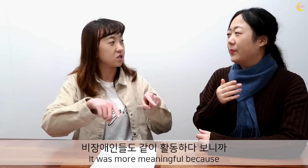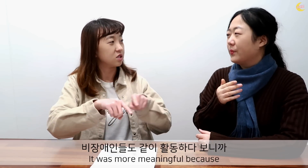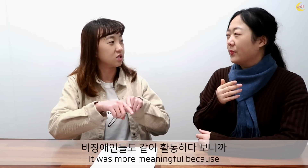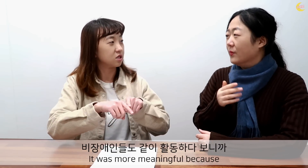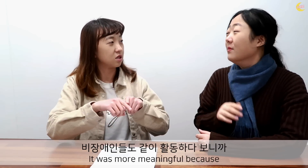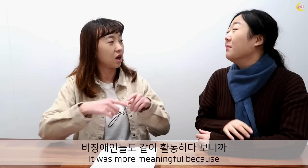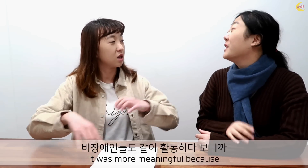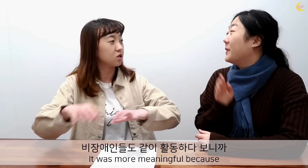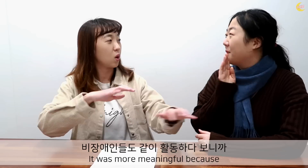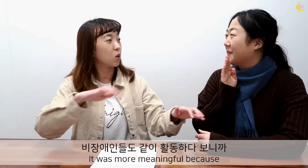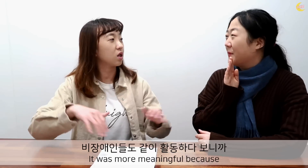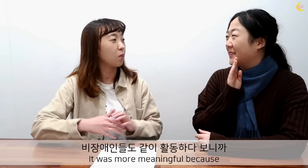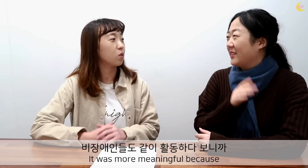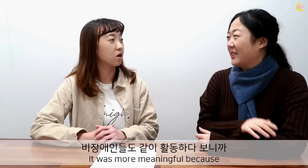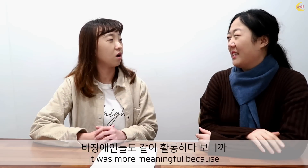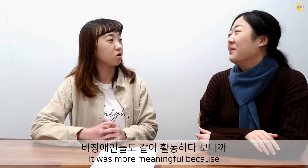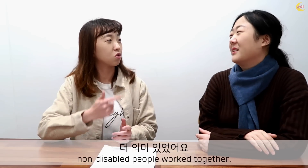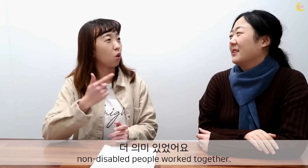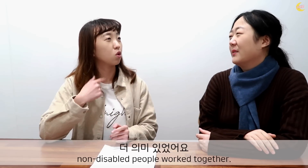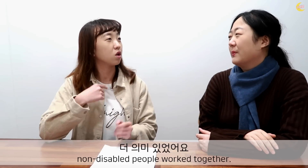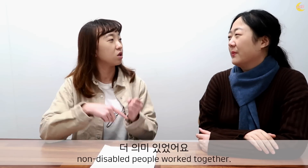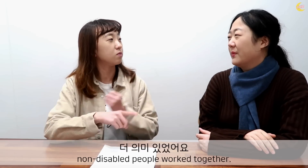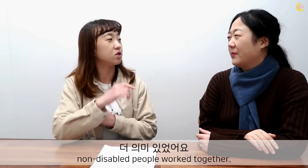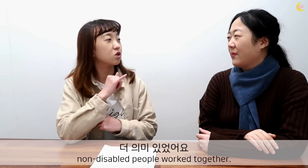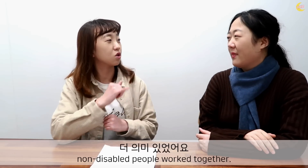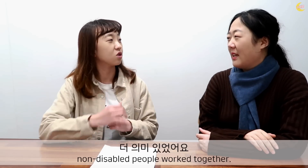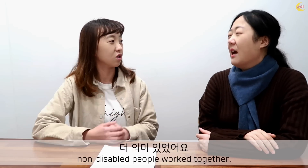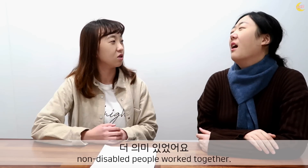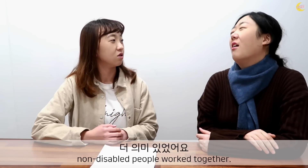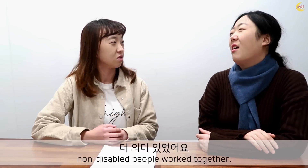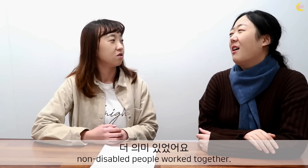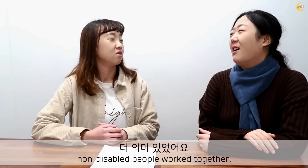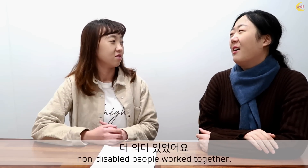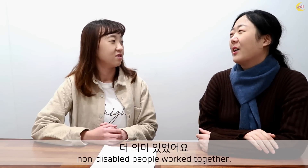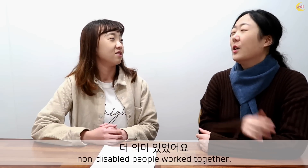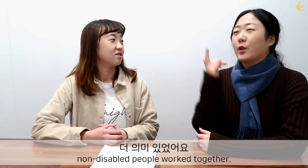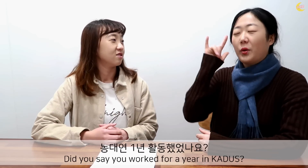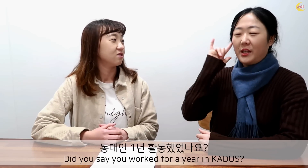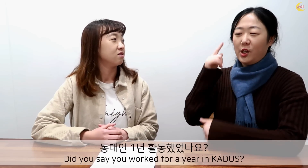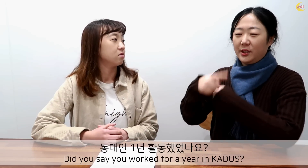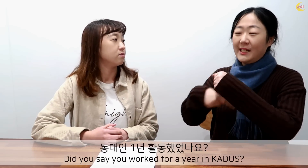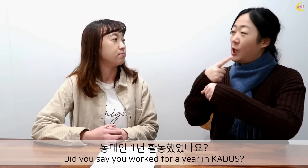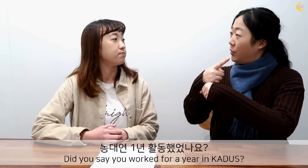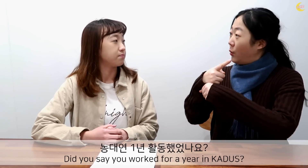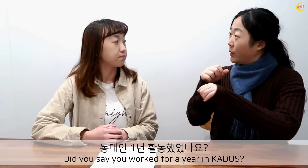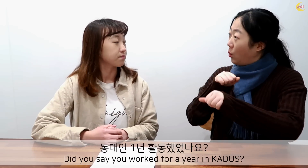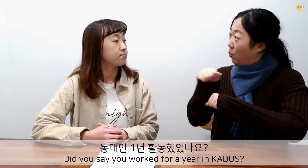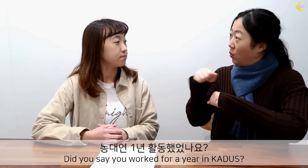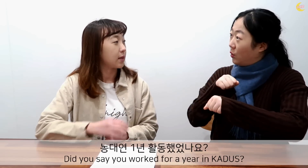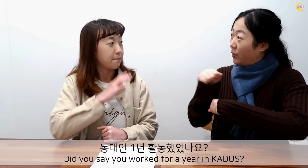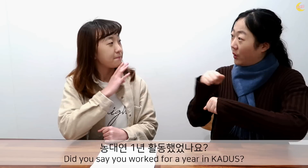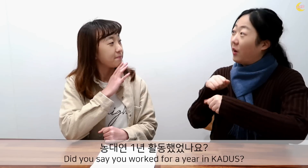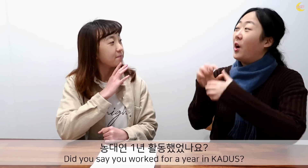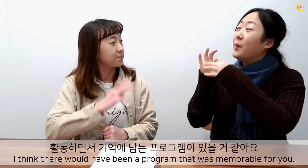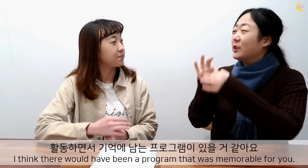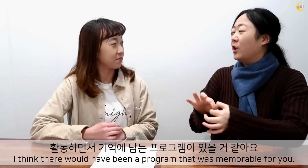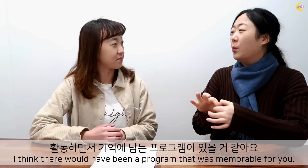It was more meaningful because non-disabled people worked together. Did you say you worked for a year in KADUS?